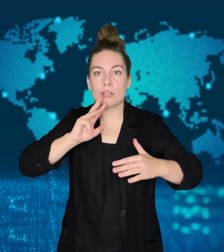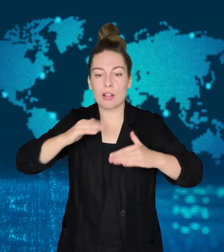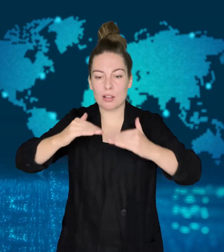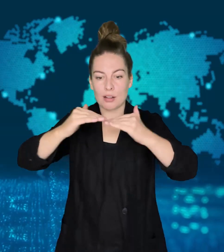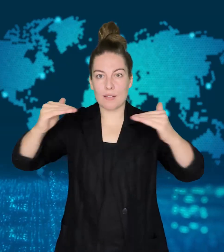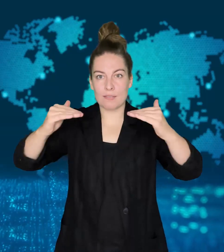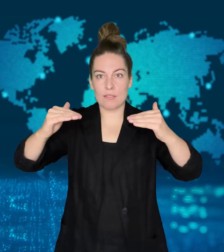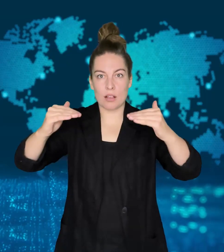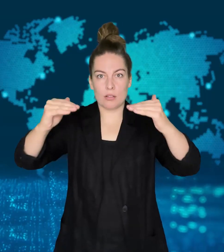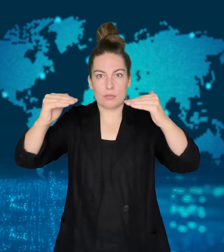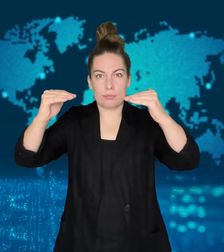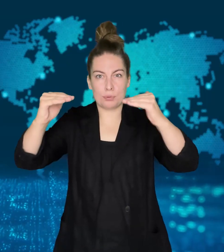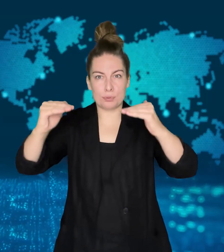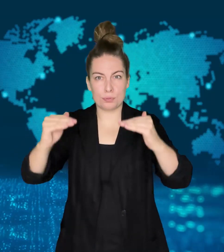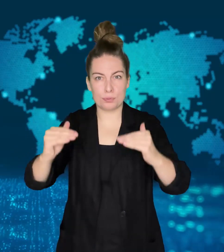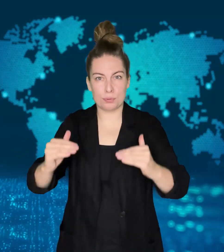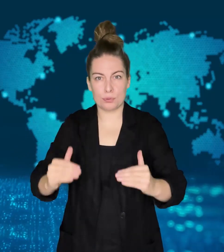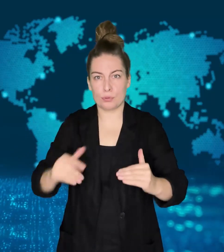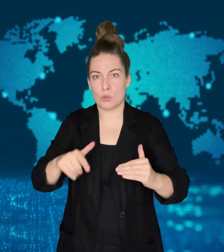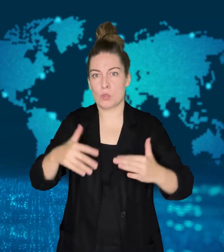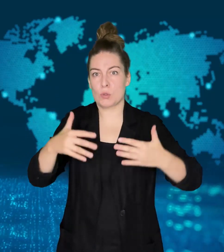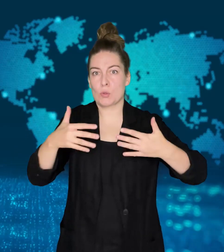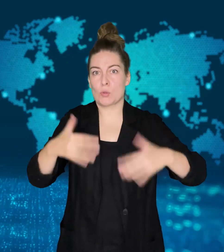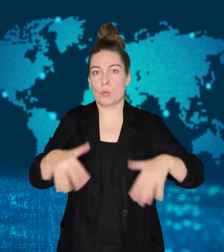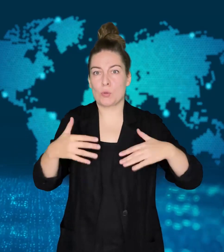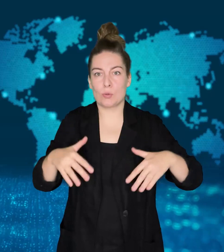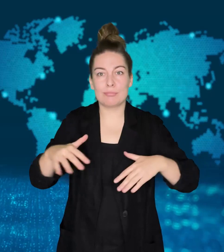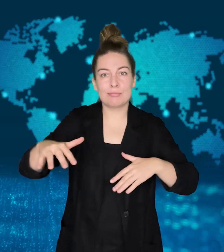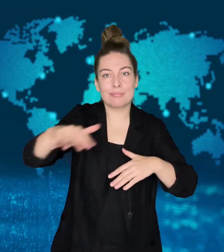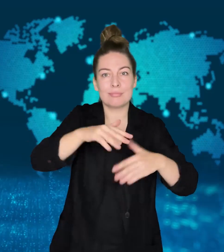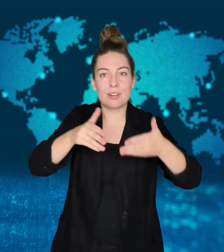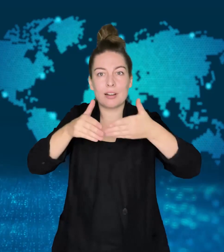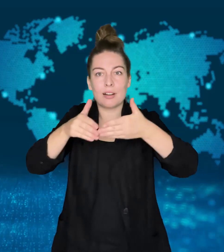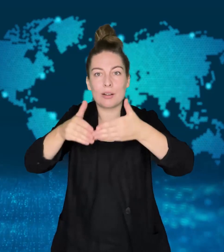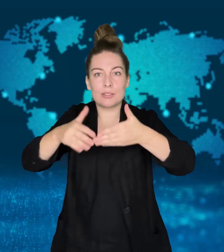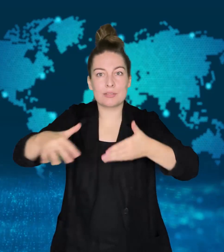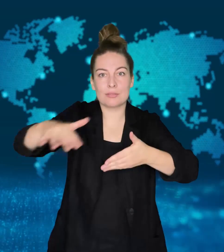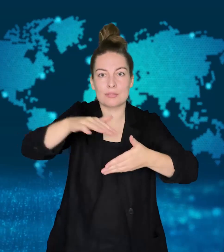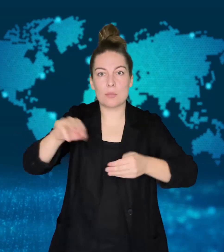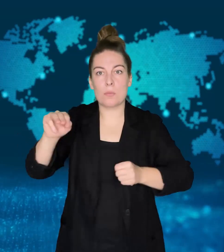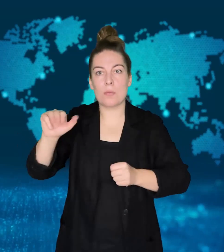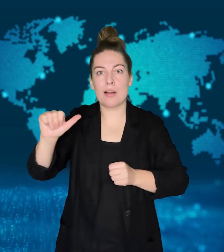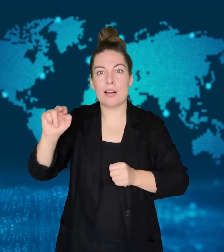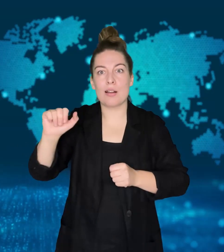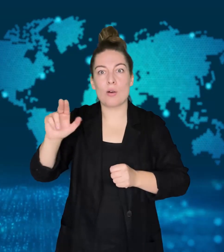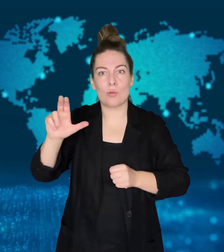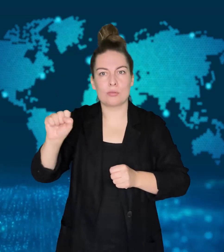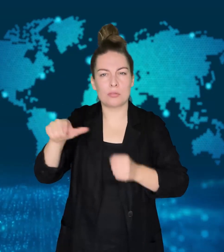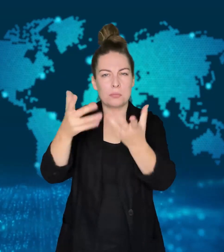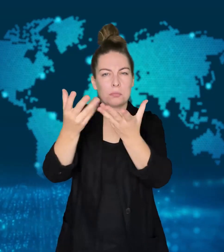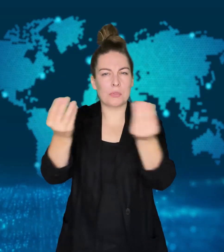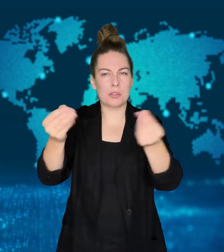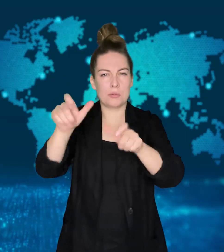as a result of drought in Brazil.